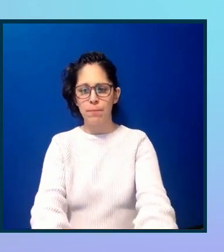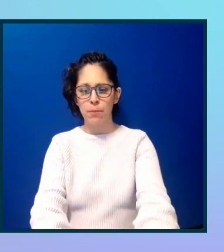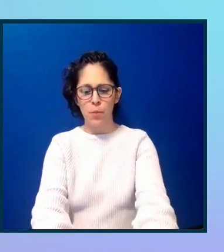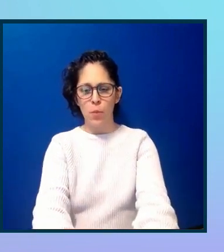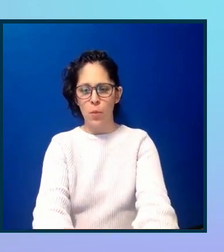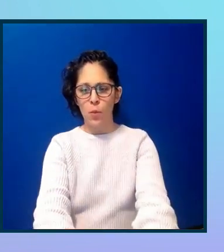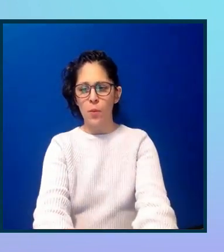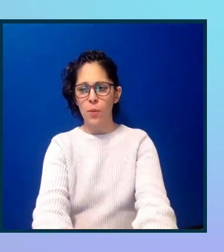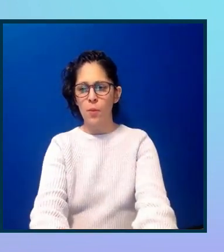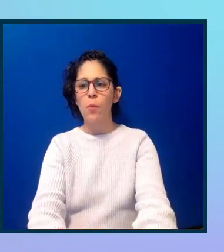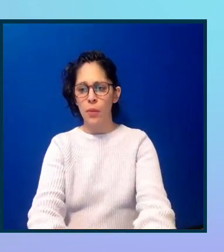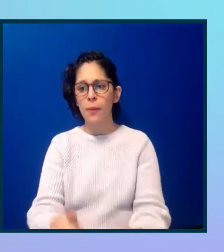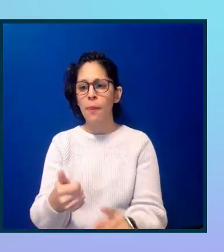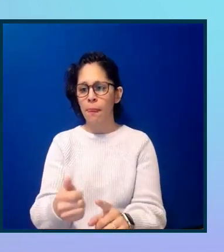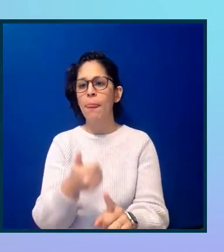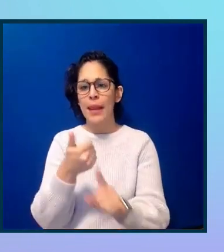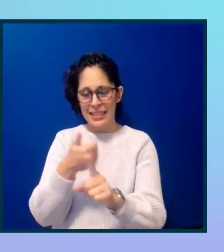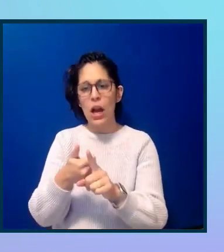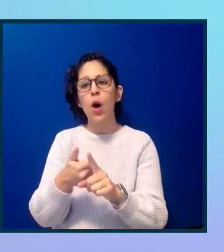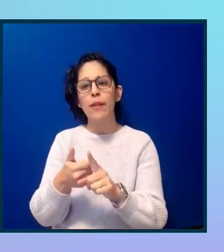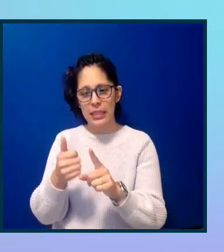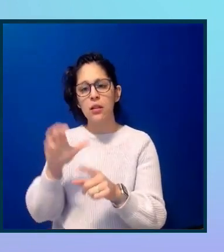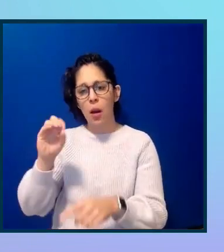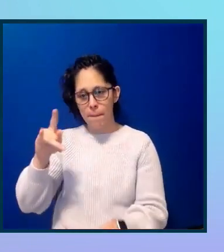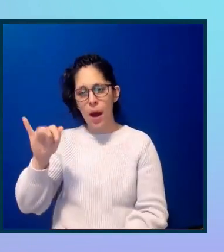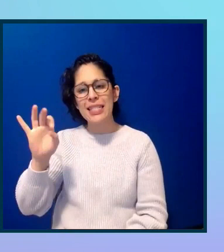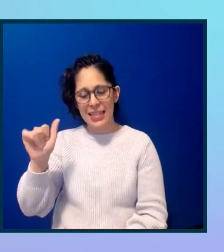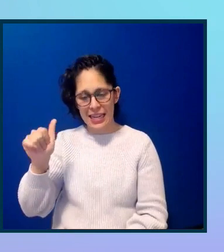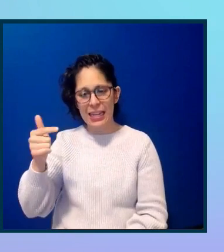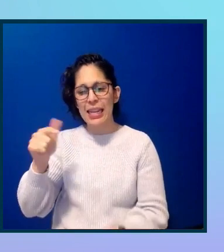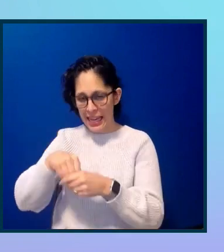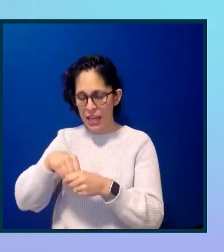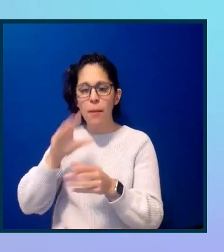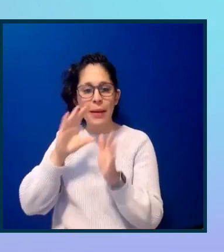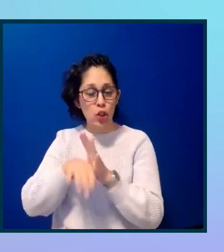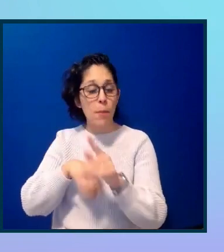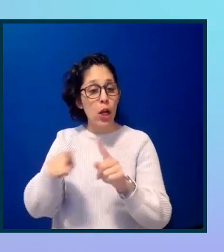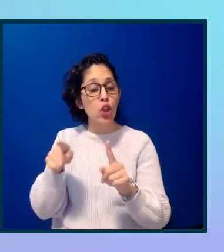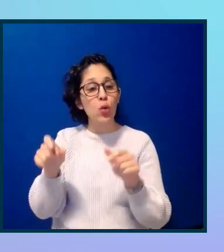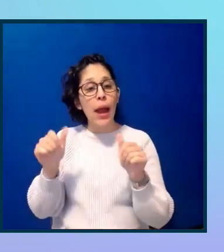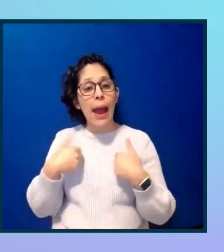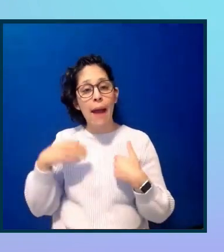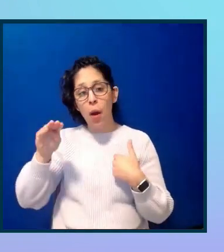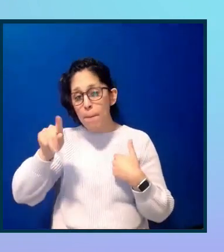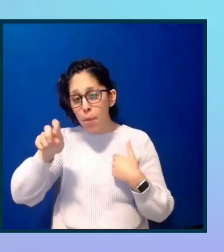It is compositing in the browser but you can also use the canvas. There is a mode here to switch to a canvas compositor